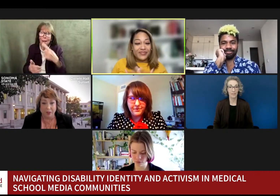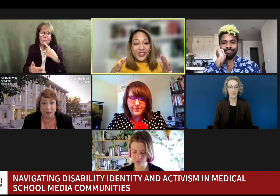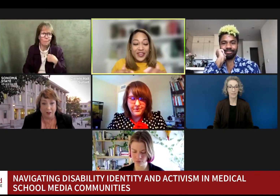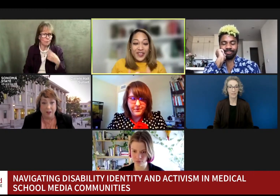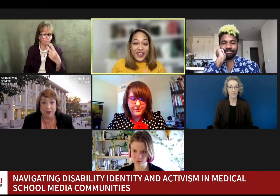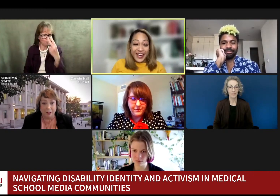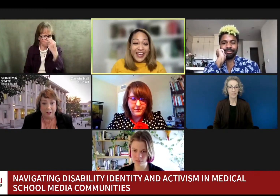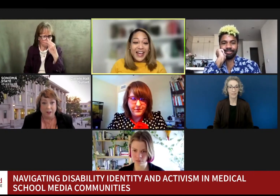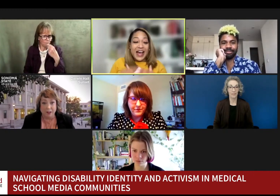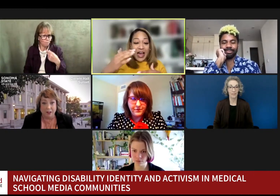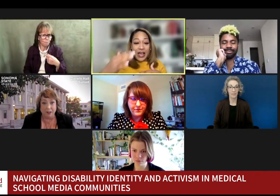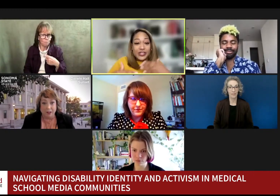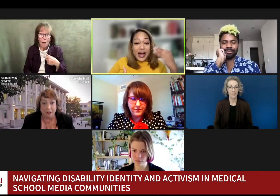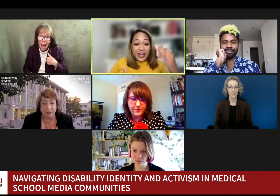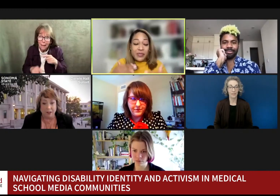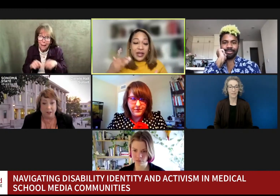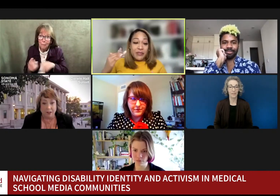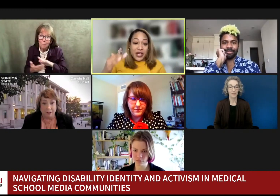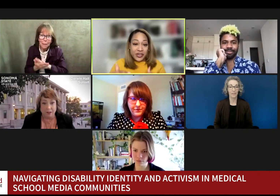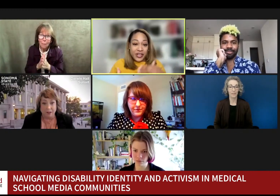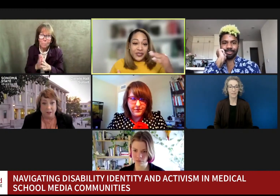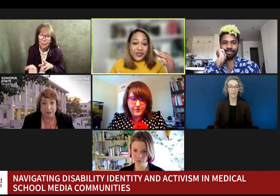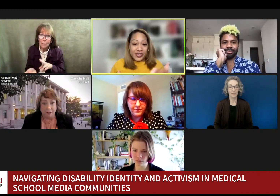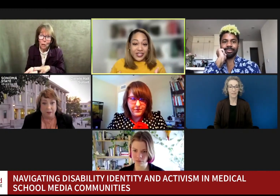Okay, fine, I documented my journey through nursing school.